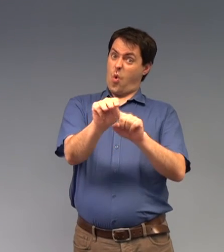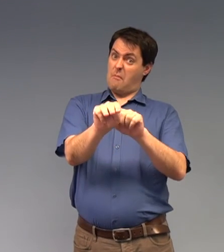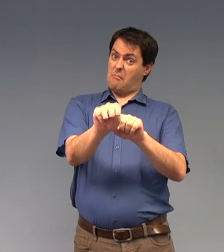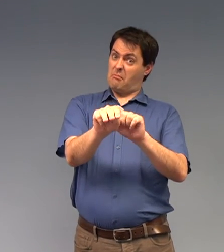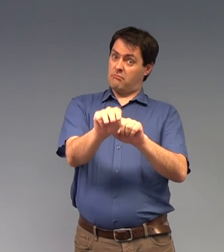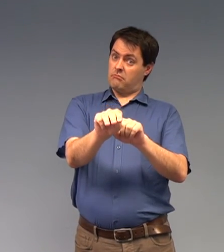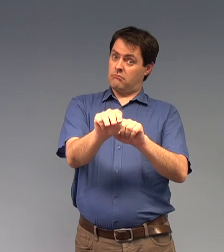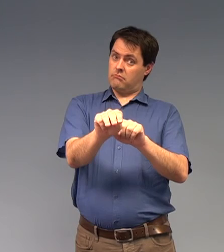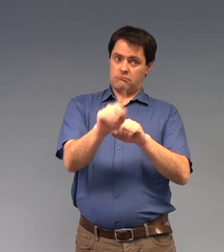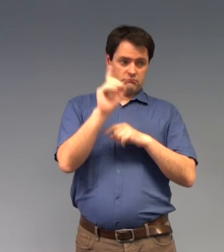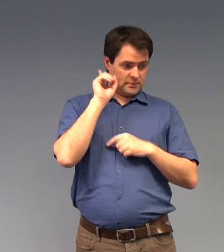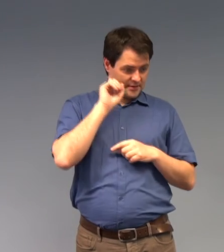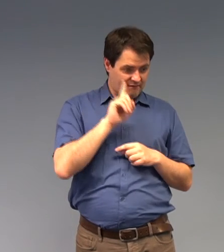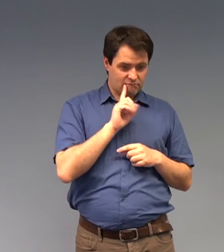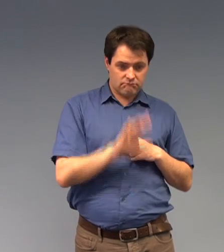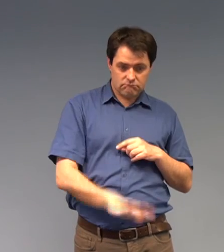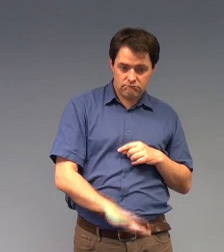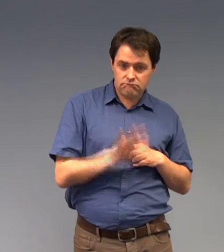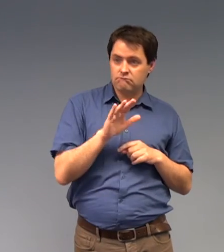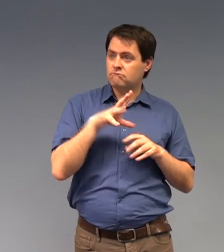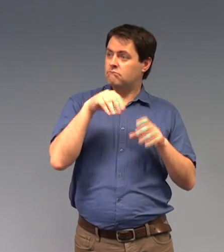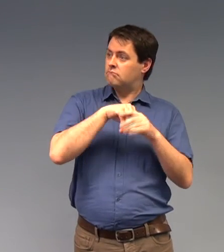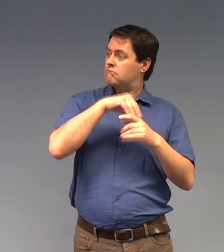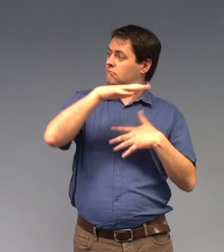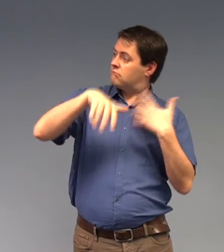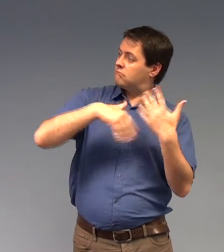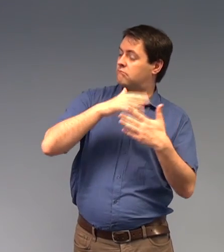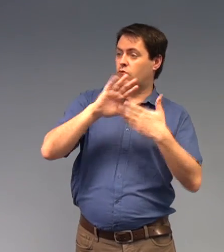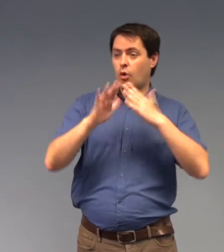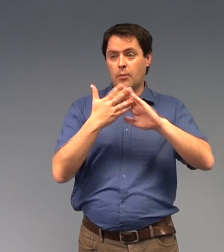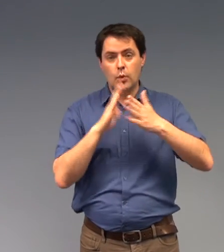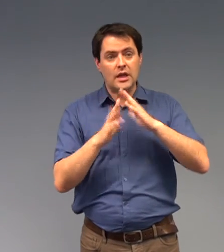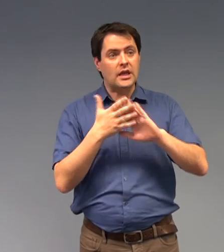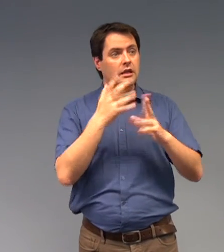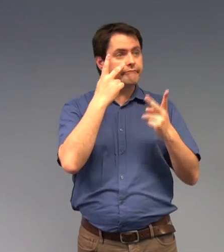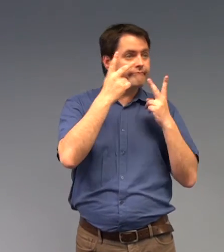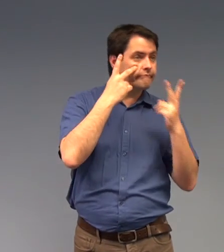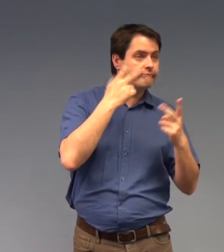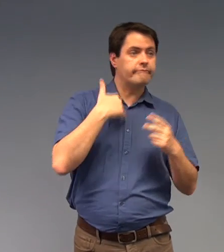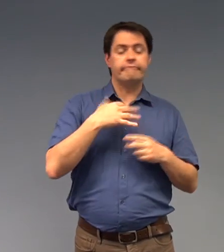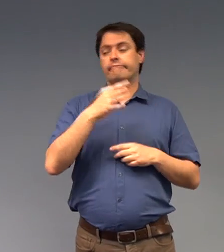But it could also be because there is a community norm. A Deaf translation norm.